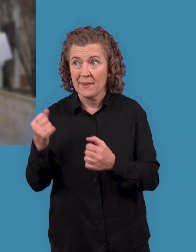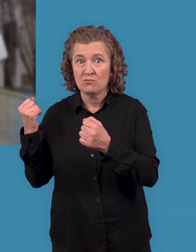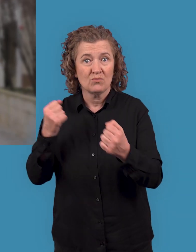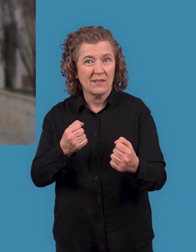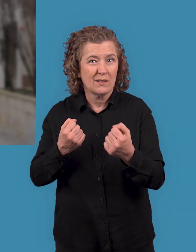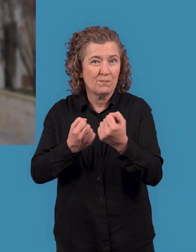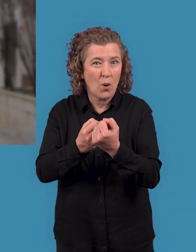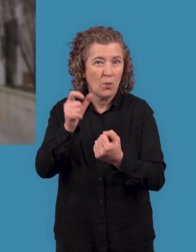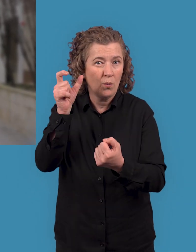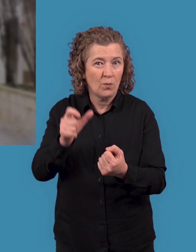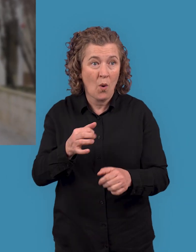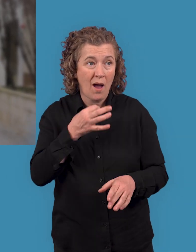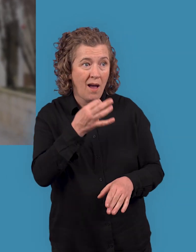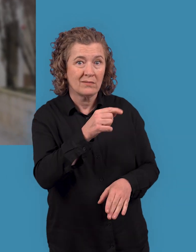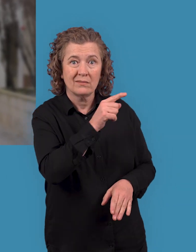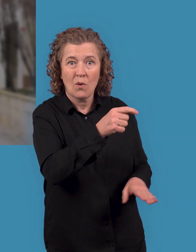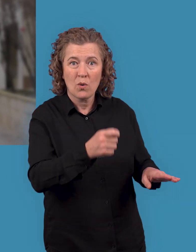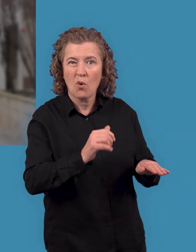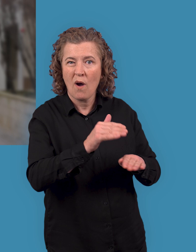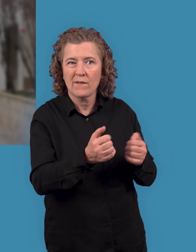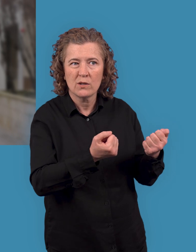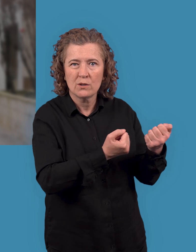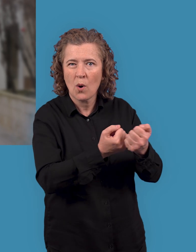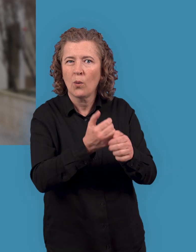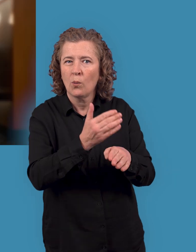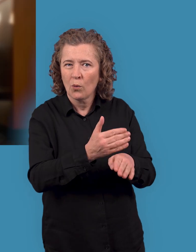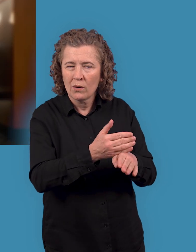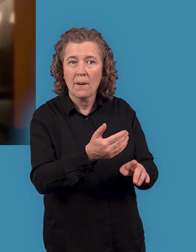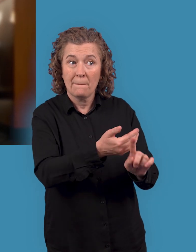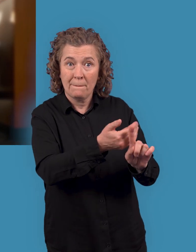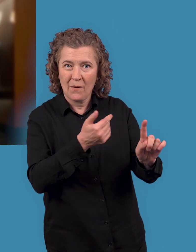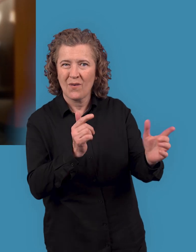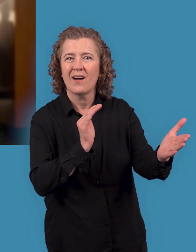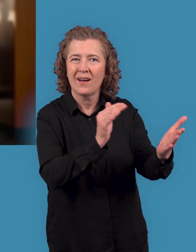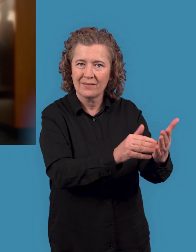Bring a support person or ask the court about support workers before you go.